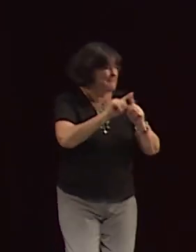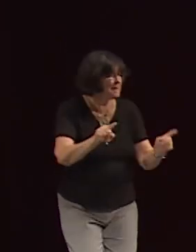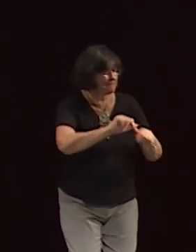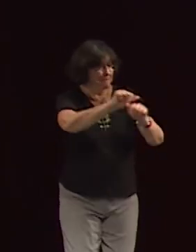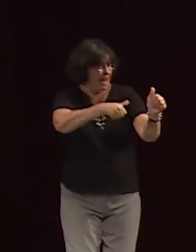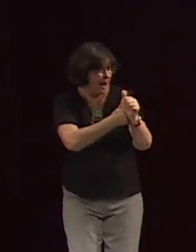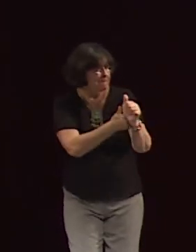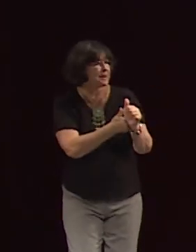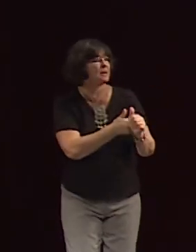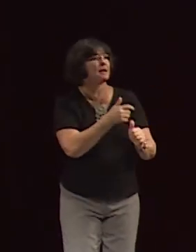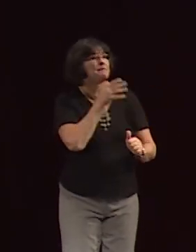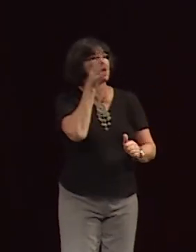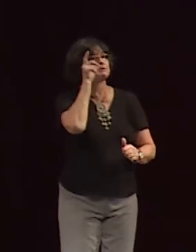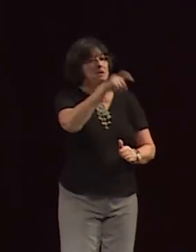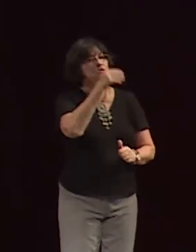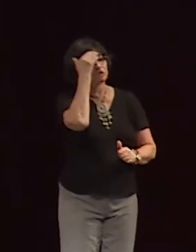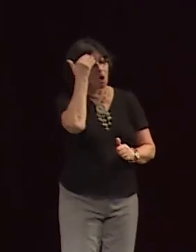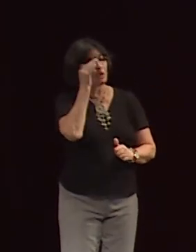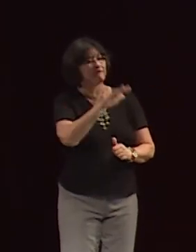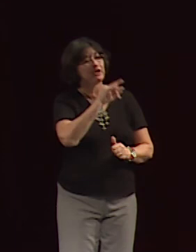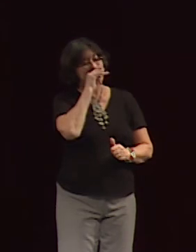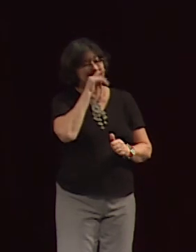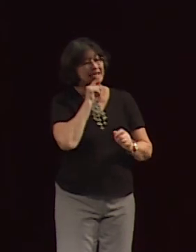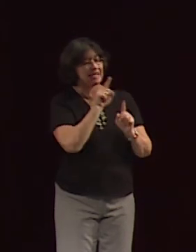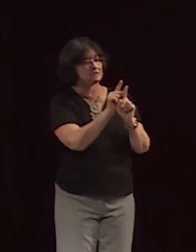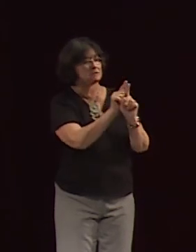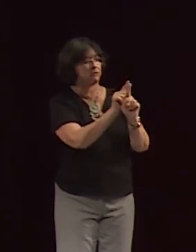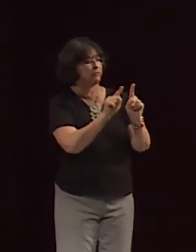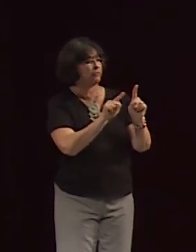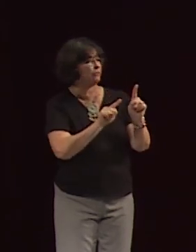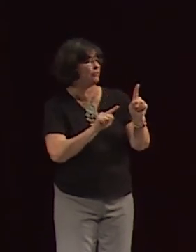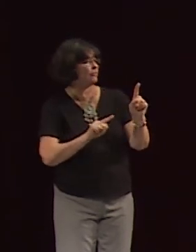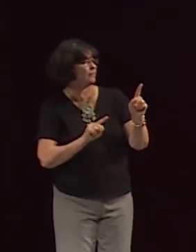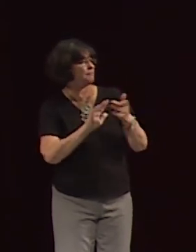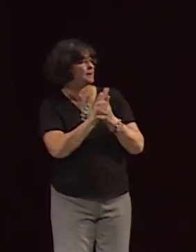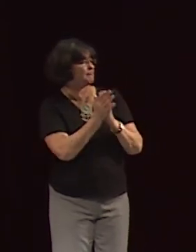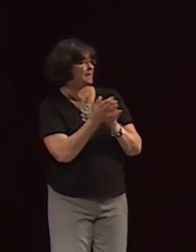that LEAD-K as legislation will act in a neutral space,